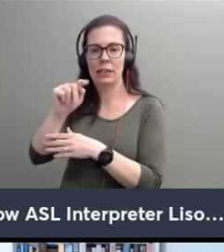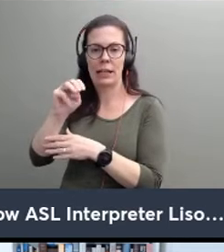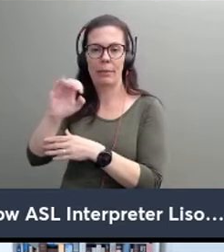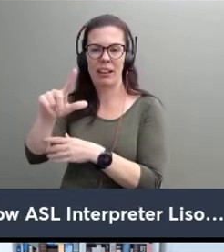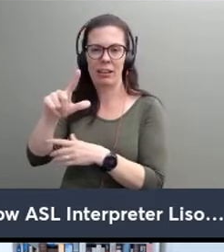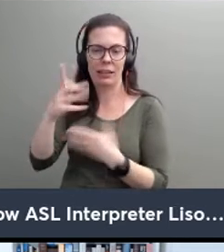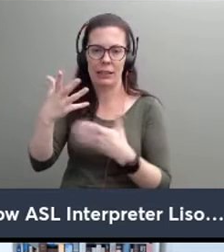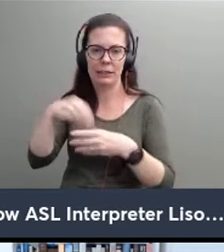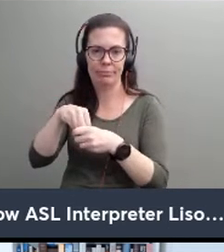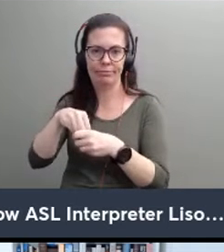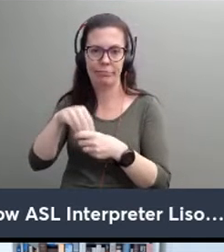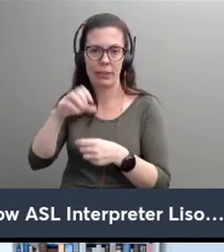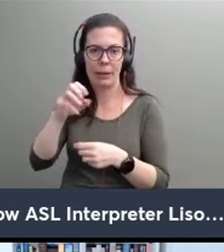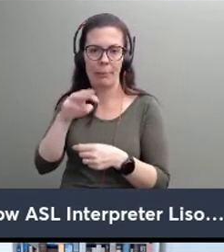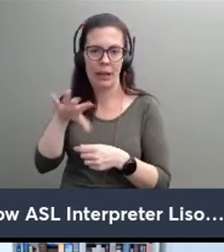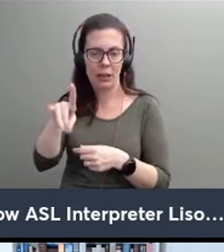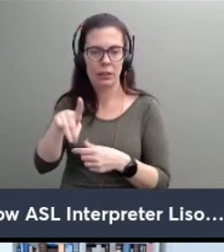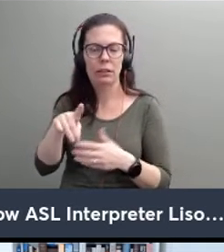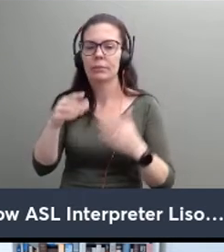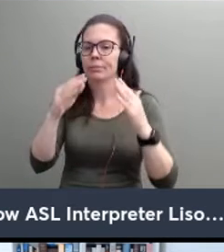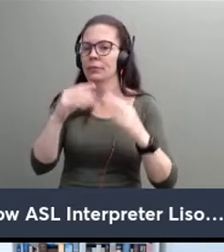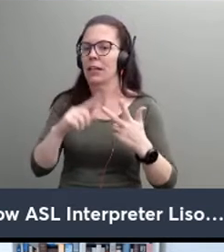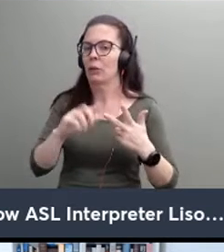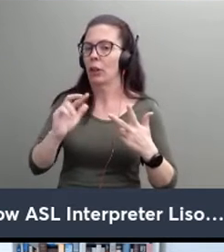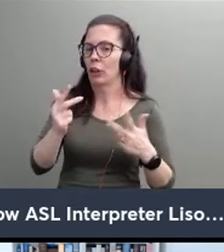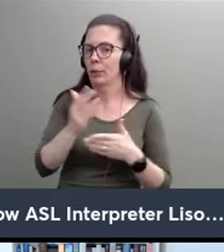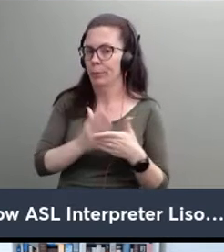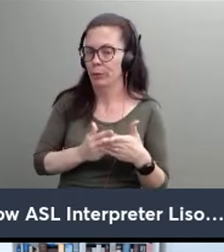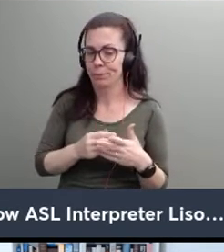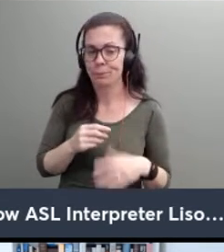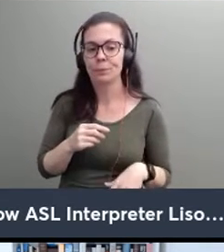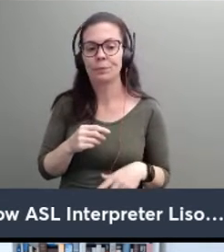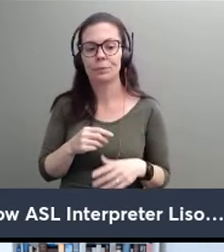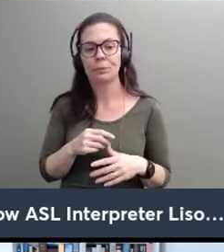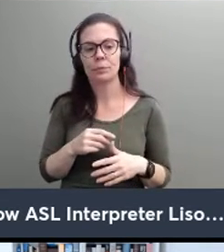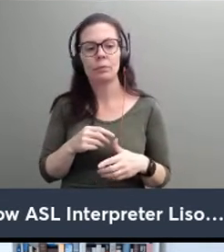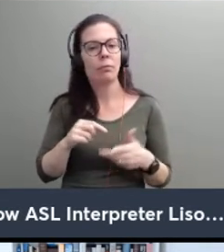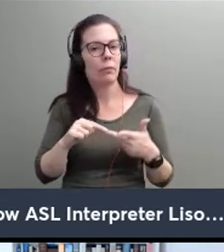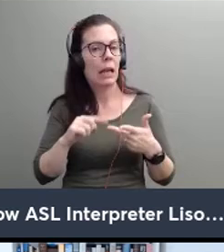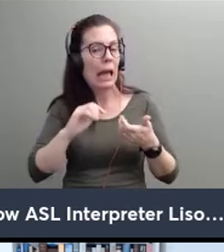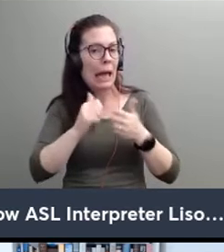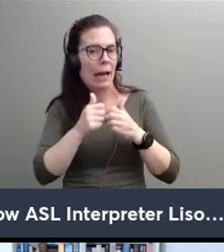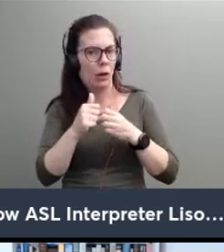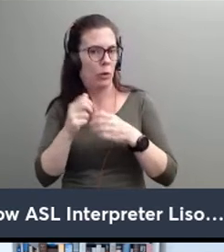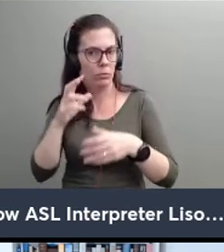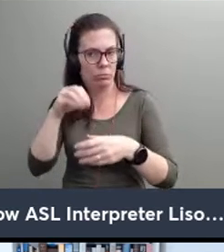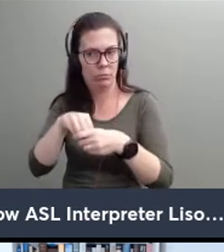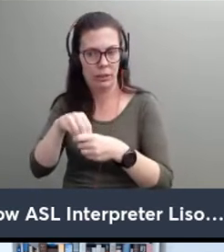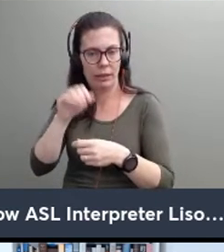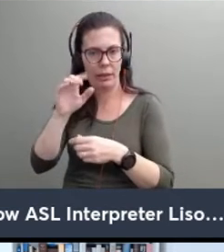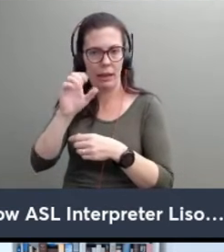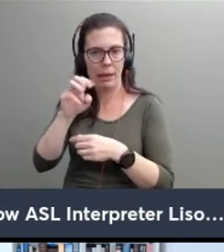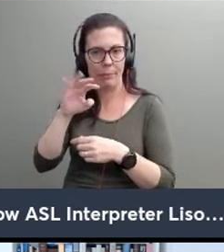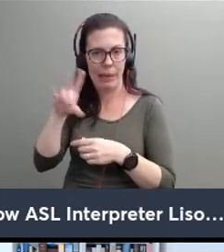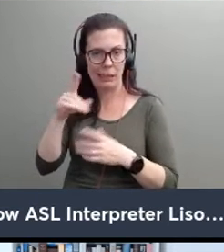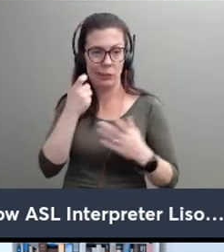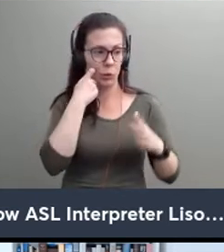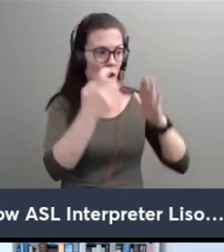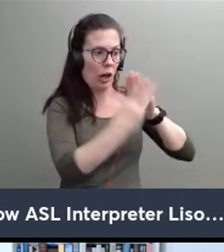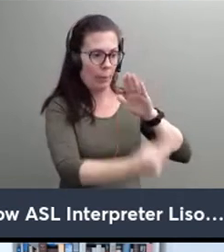So I'm gonna talk to you about the third segment, which is how to throw it into an embedded. So, you just copied it, and you got a confirmation